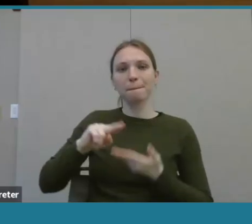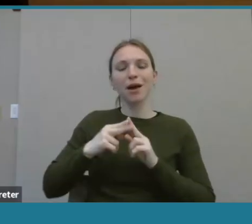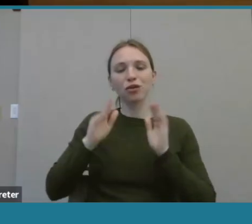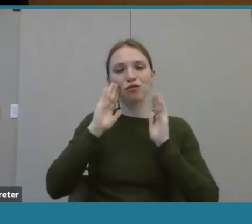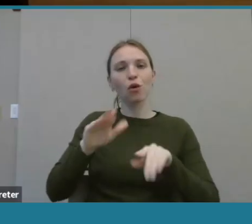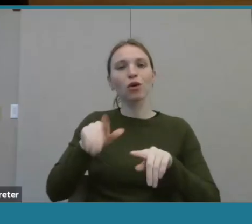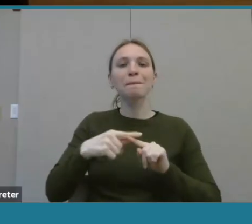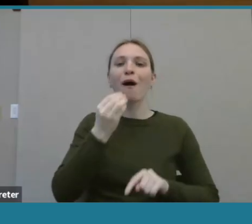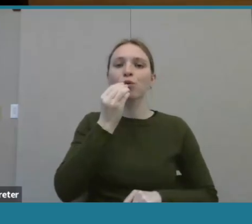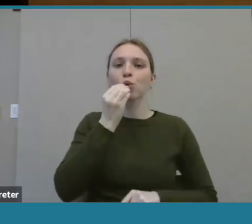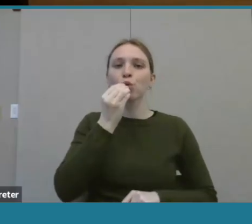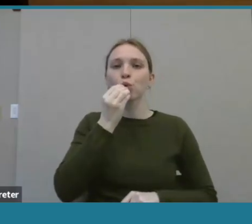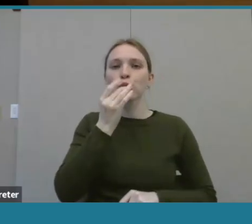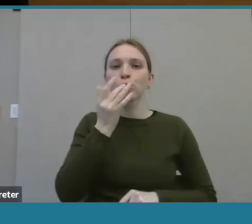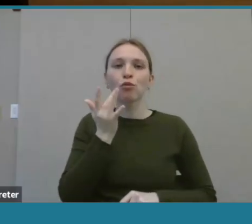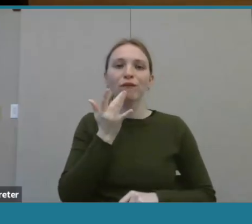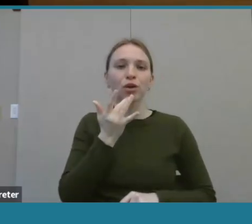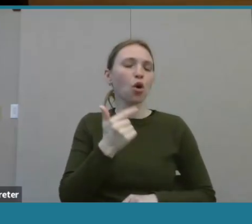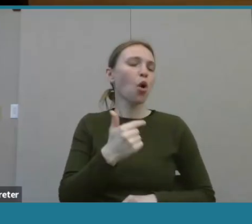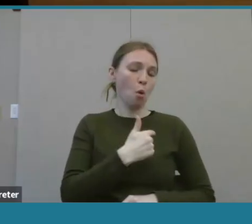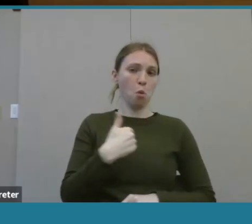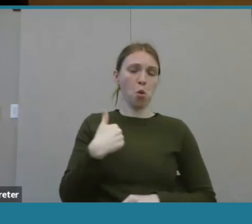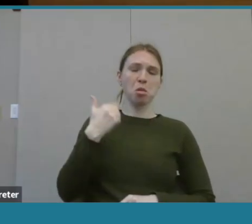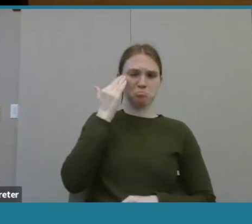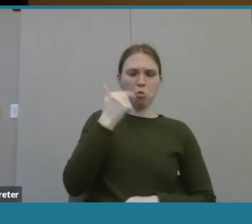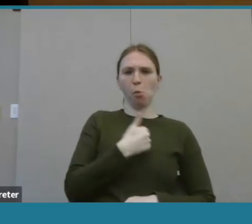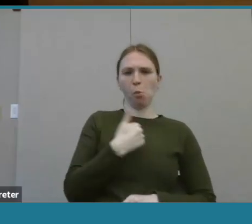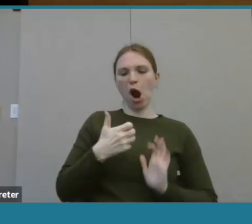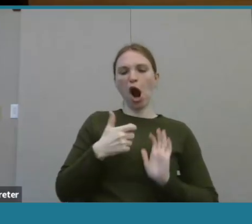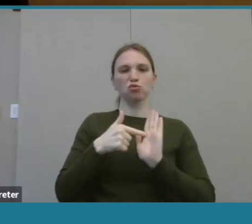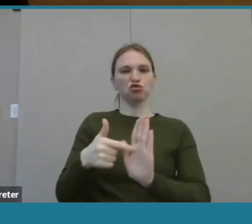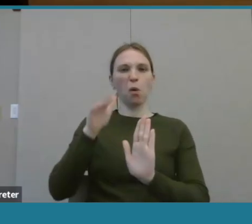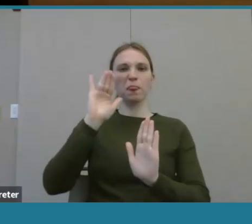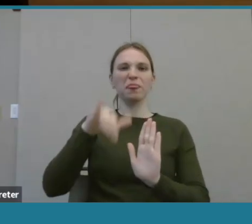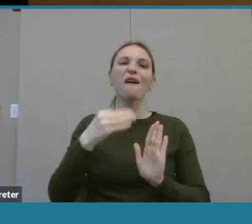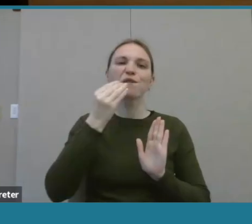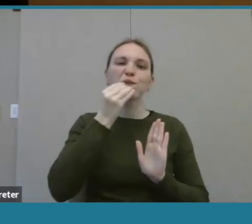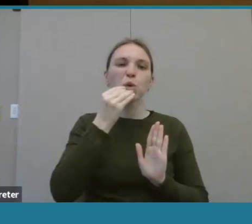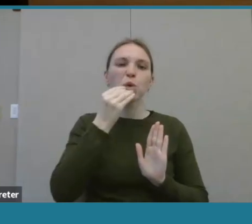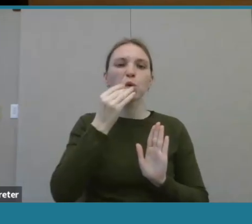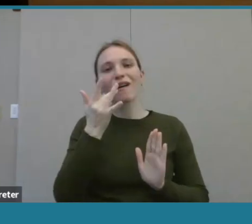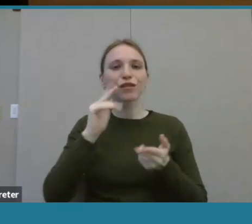We knew we wanted that some way to be shown in the signage, in the final interpretive signage.